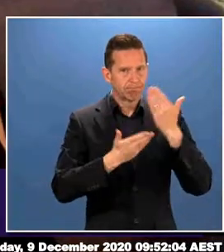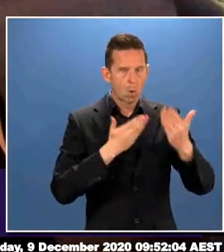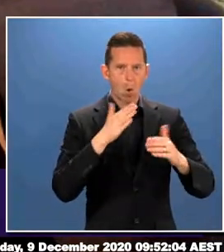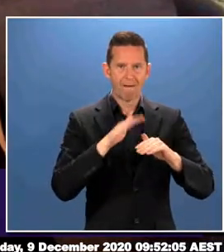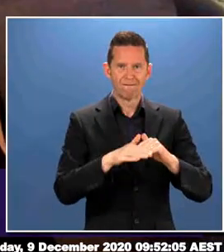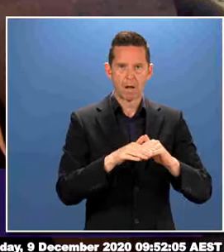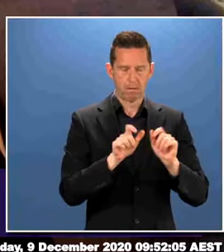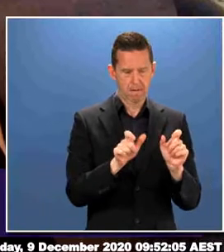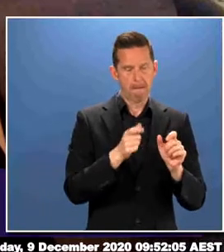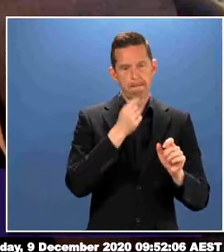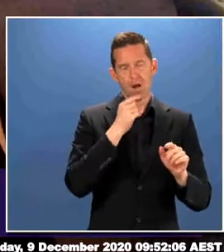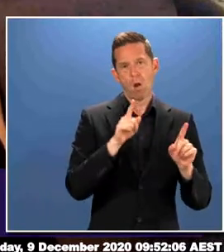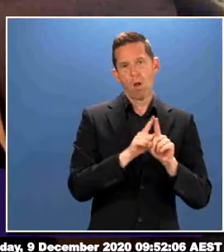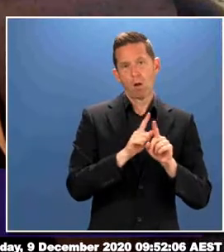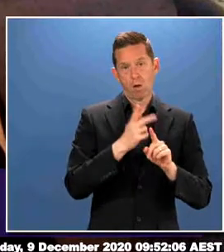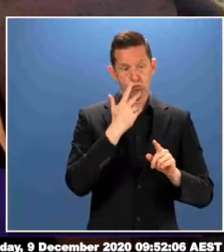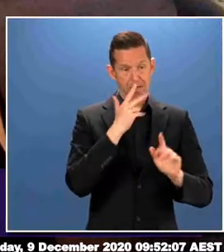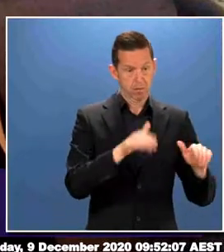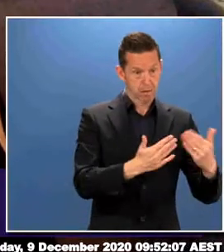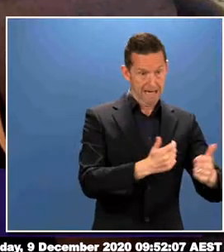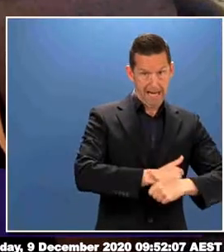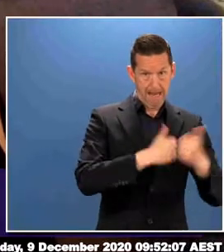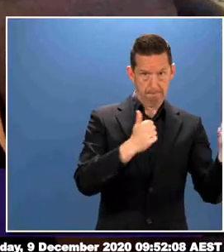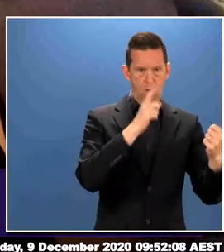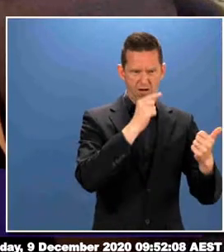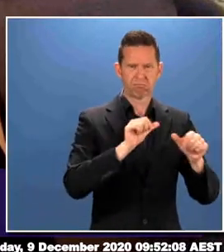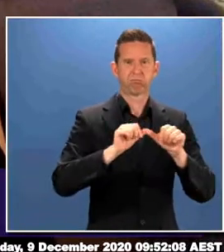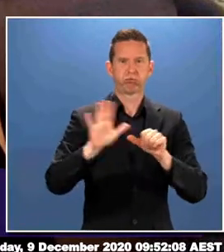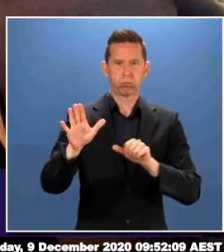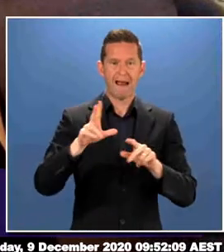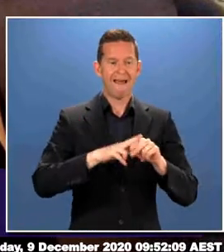switch and say you do this well, it works, you do it poorly, it doesn't work.